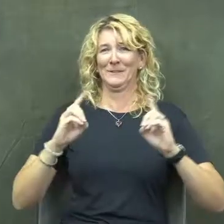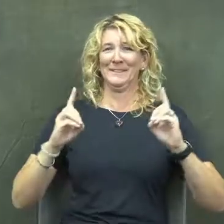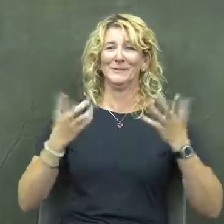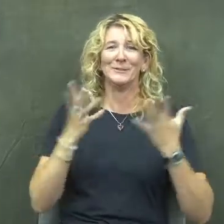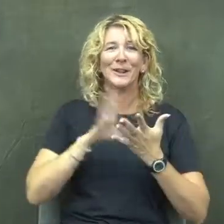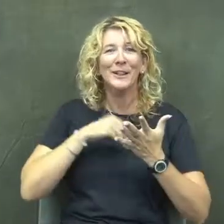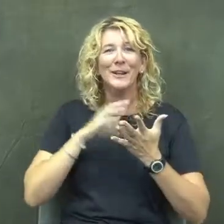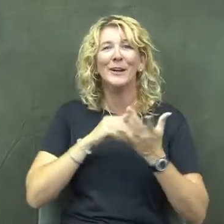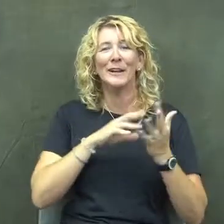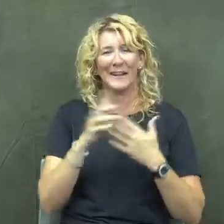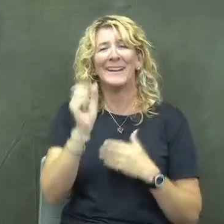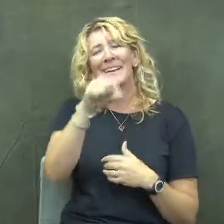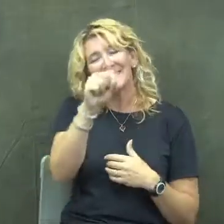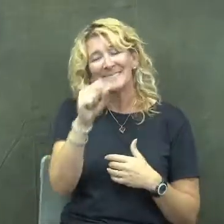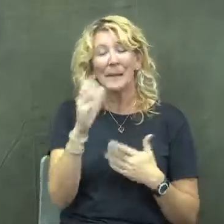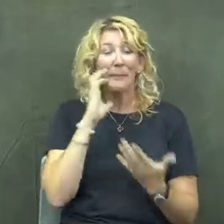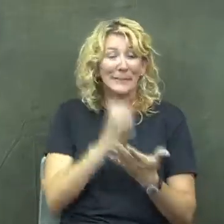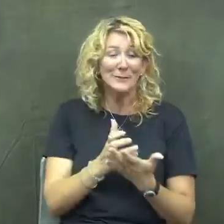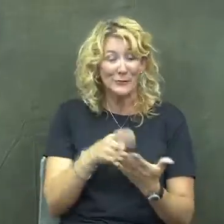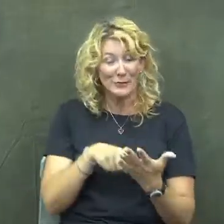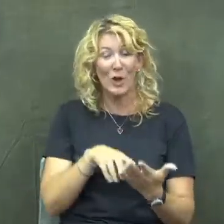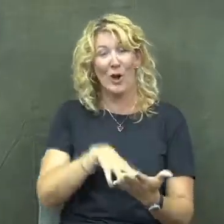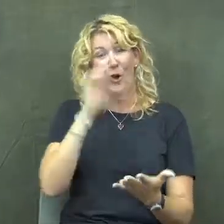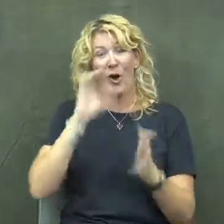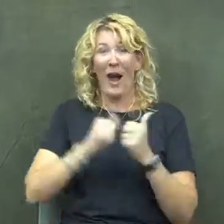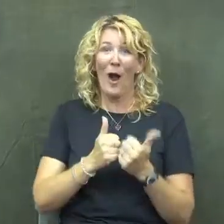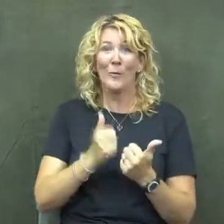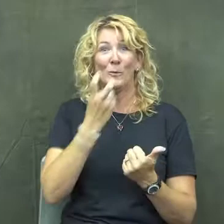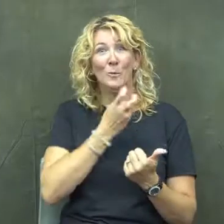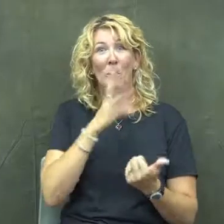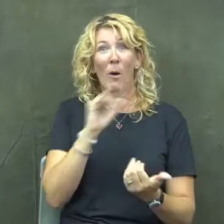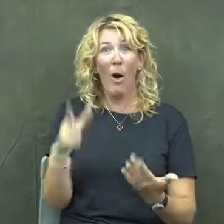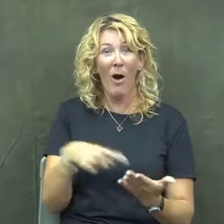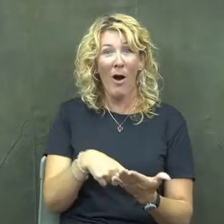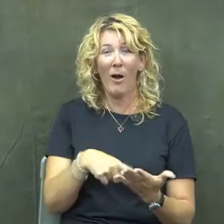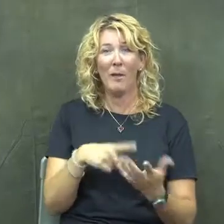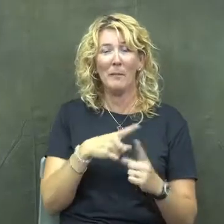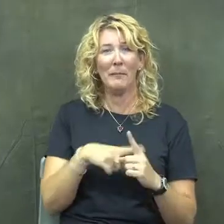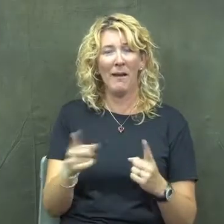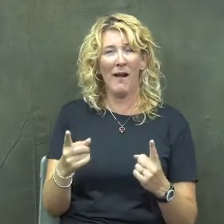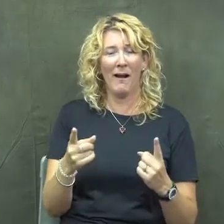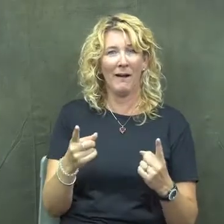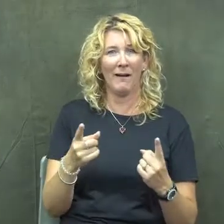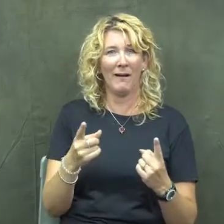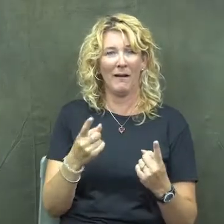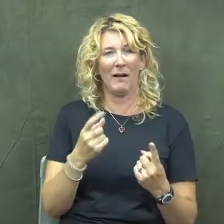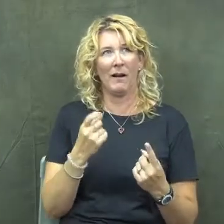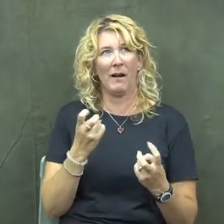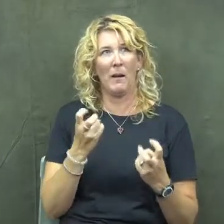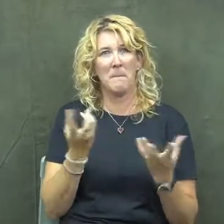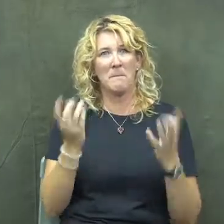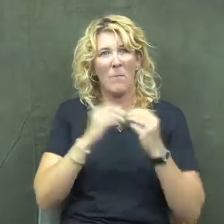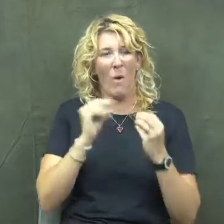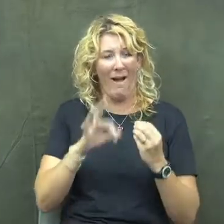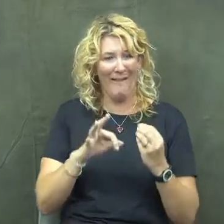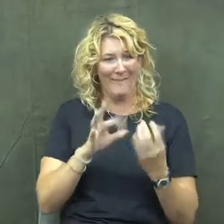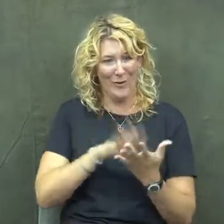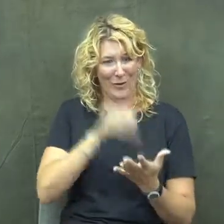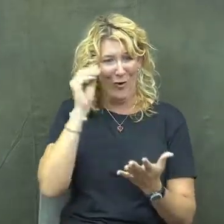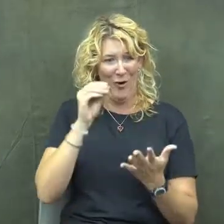Practicing speech, reading and hearing and not much about education, you know.